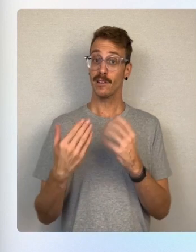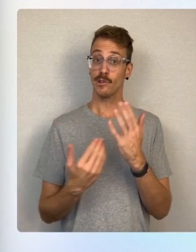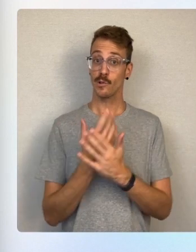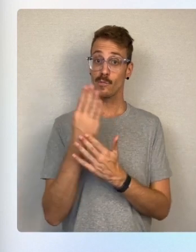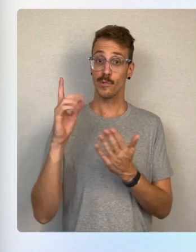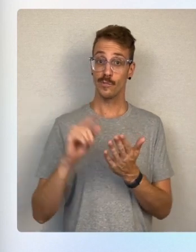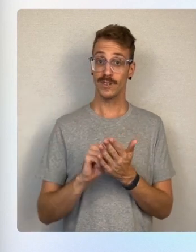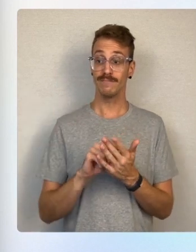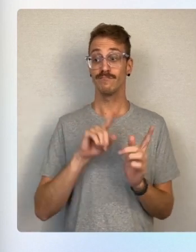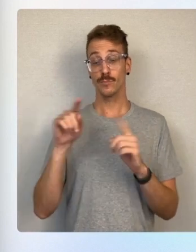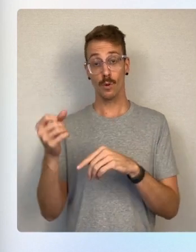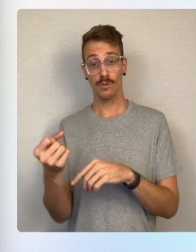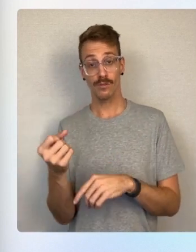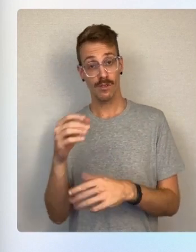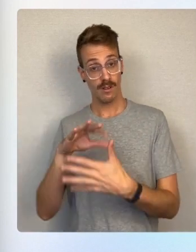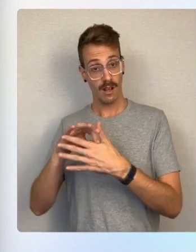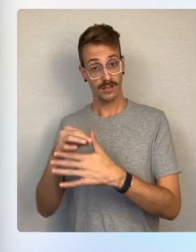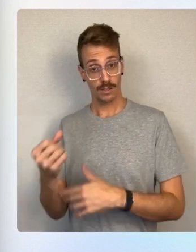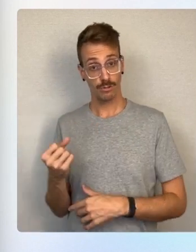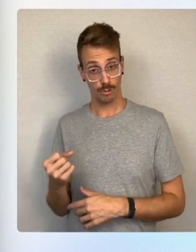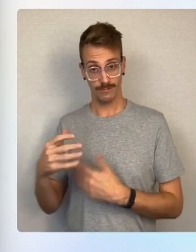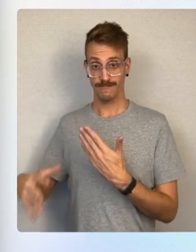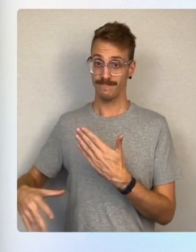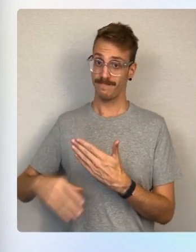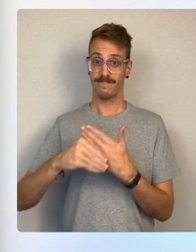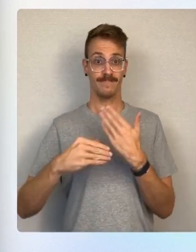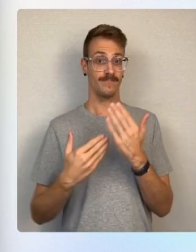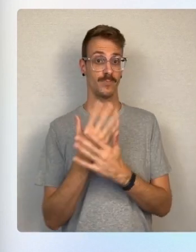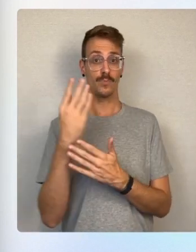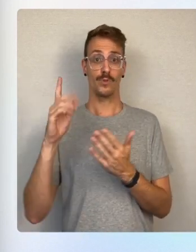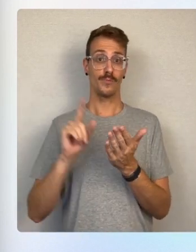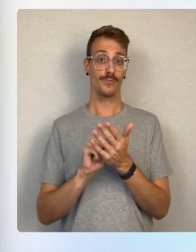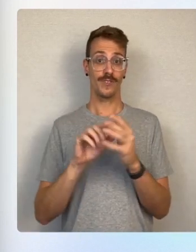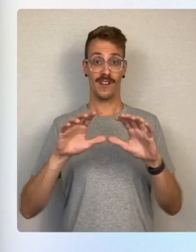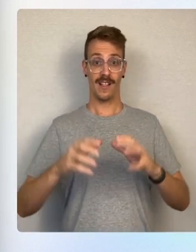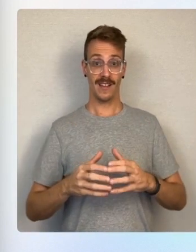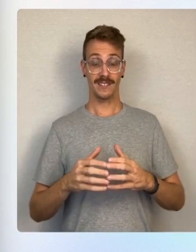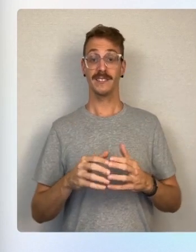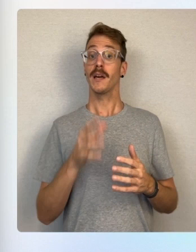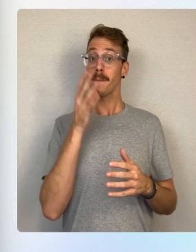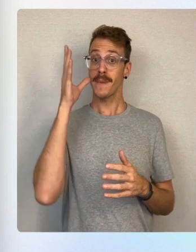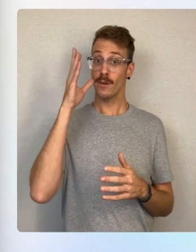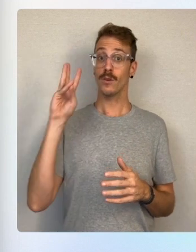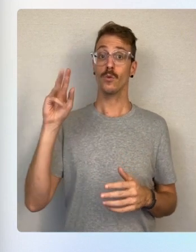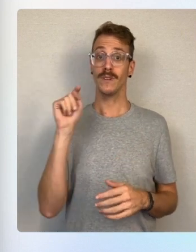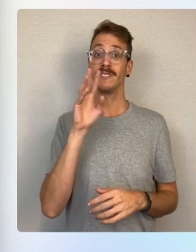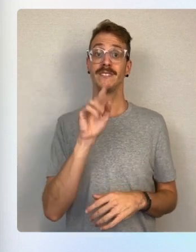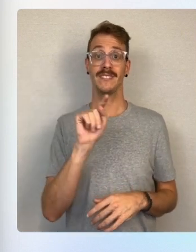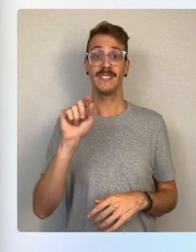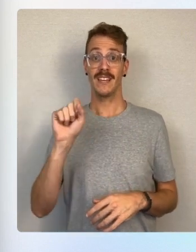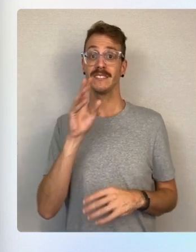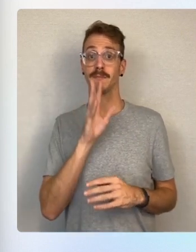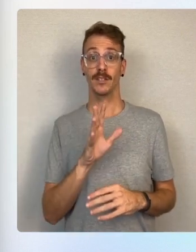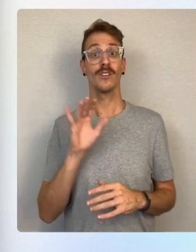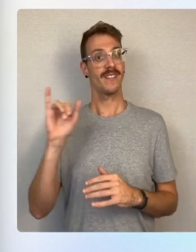We start by creating a new blueprint. Navigate to the content drawer and add a new blueprint class. Set its parent class to the WitTsSSpeaker.